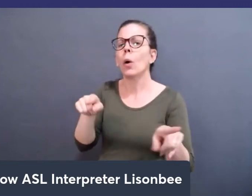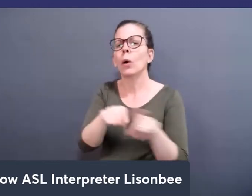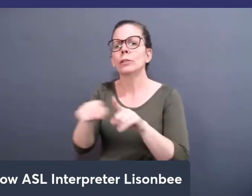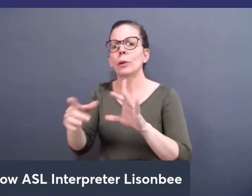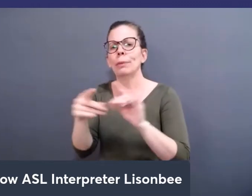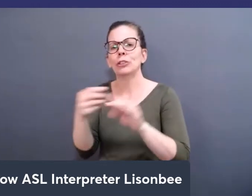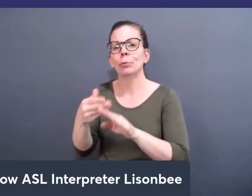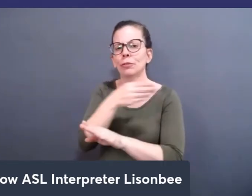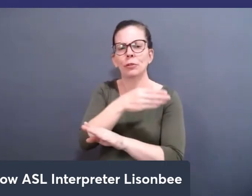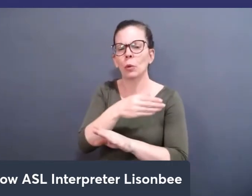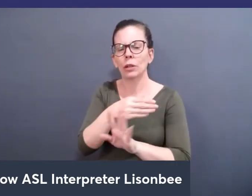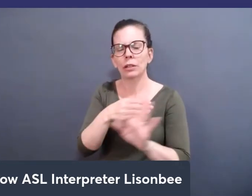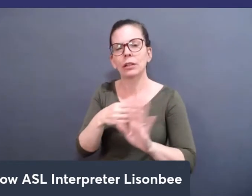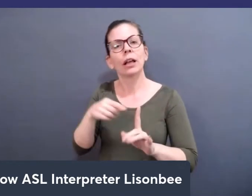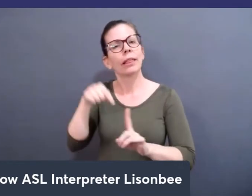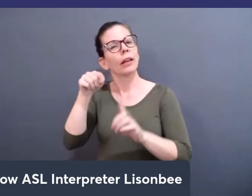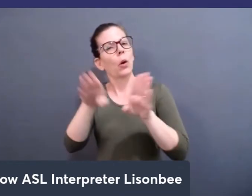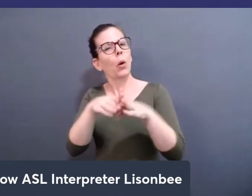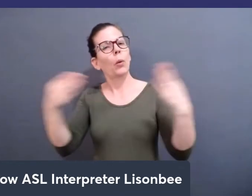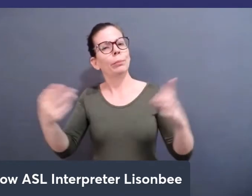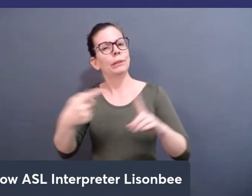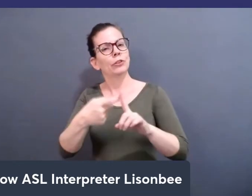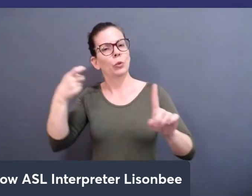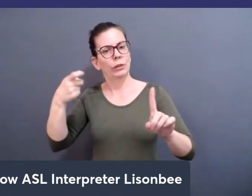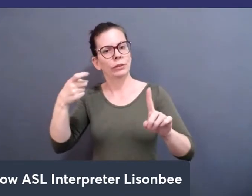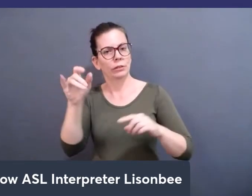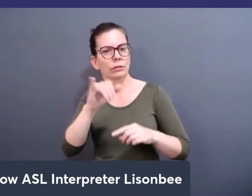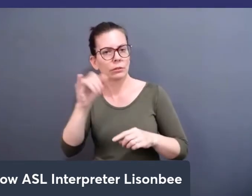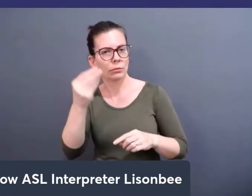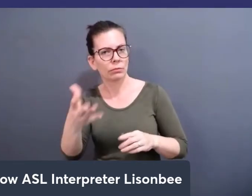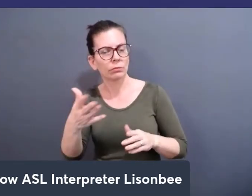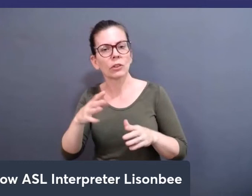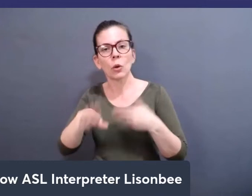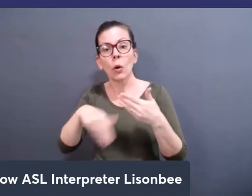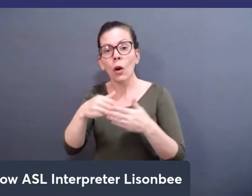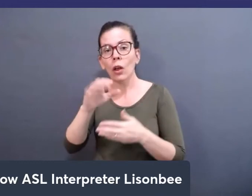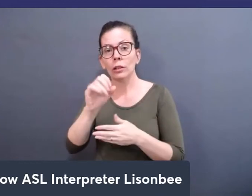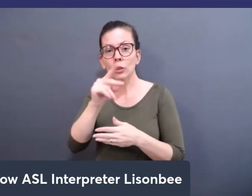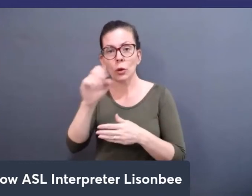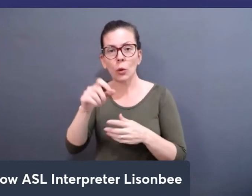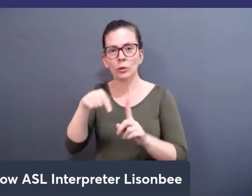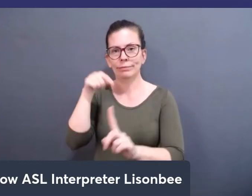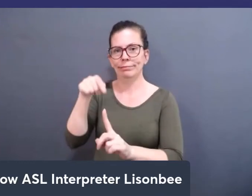but this is open source as well. So all the code is available on GitHub as well.